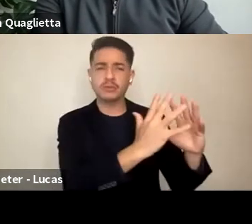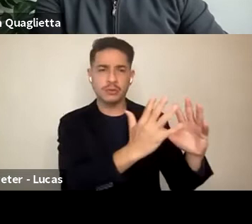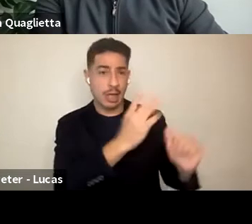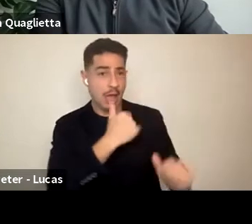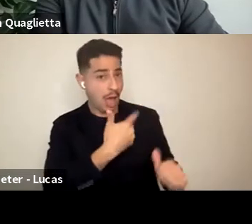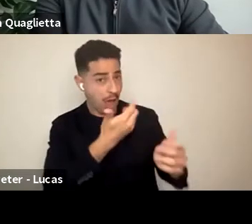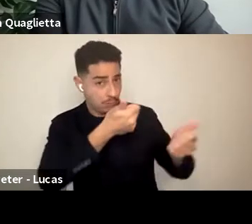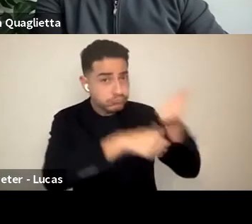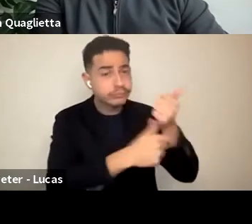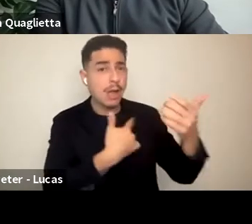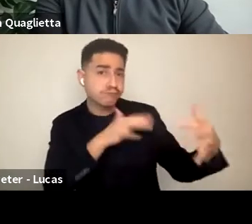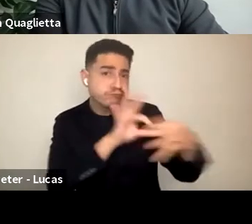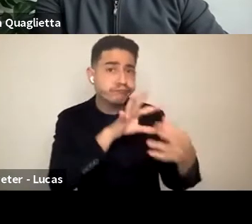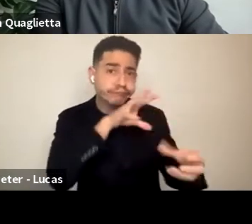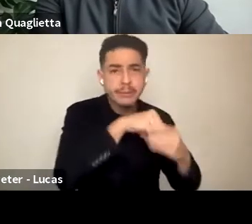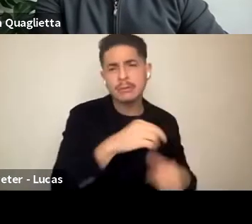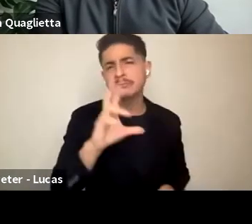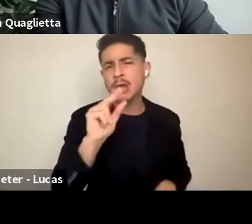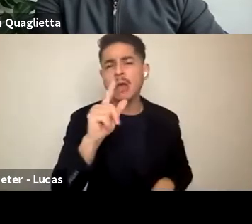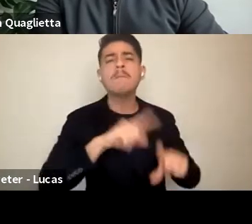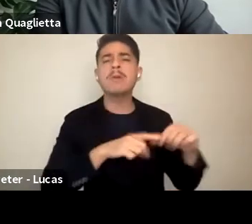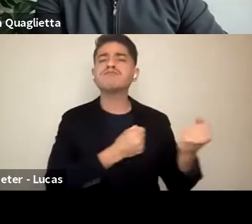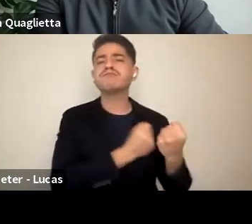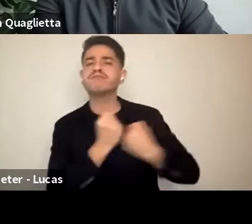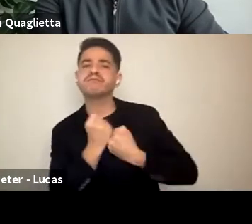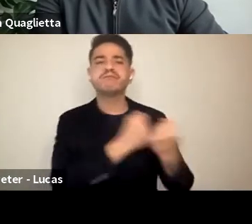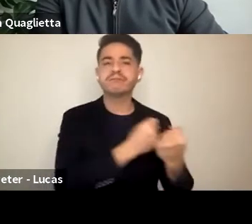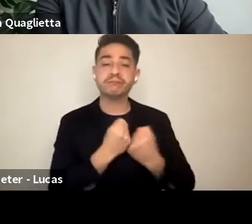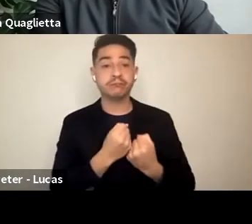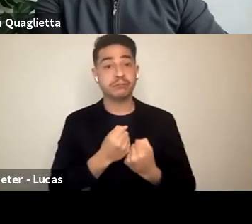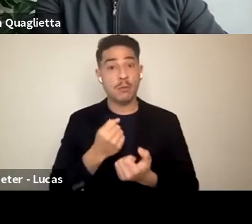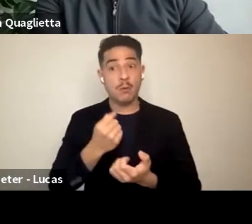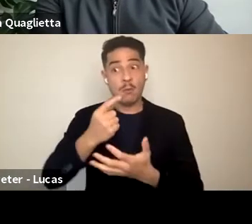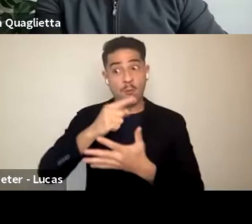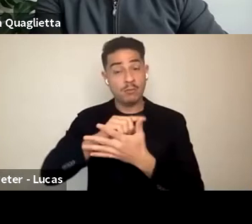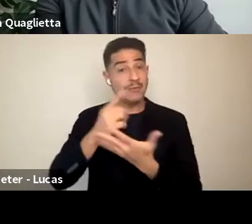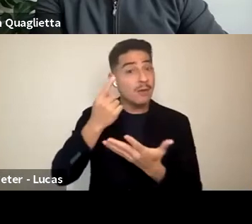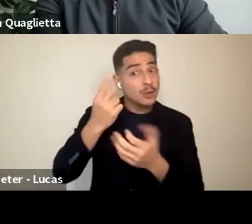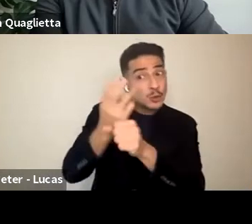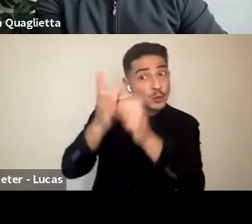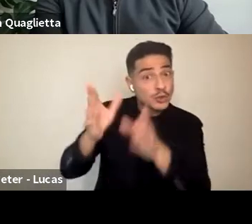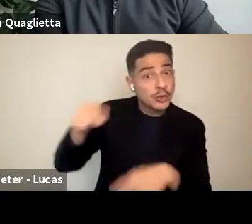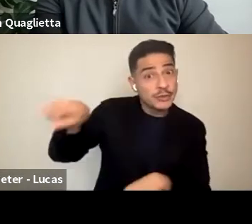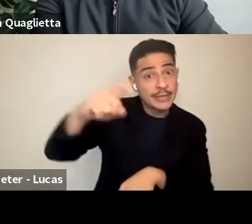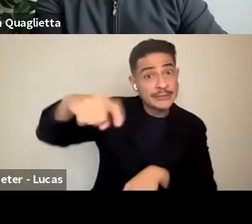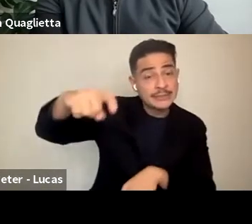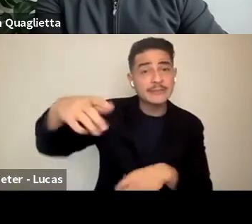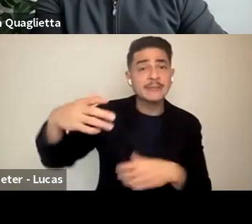supported each other at the end of the day. What's good for users is good for search engines and vice versa. It's a general rule.